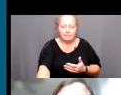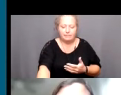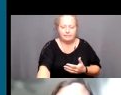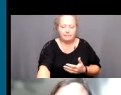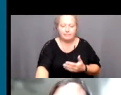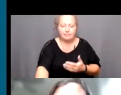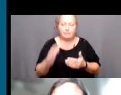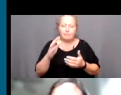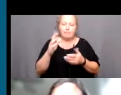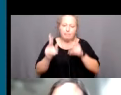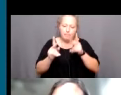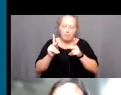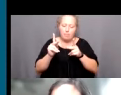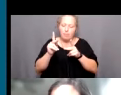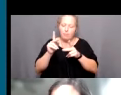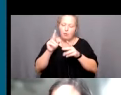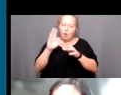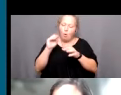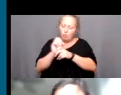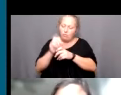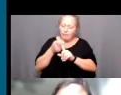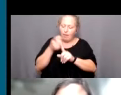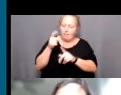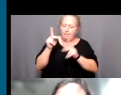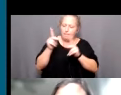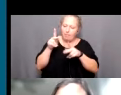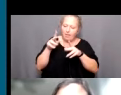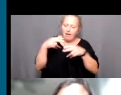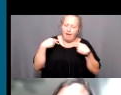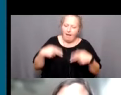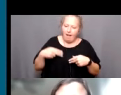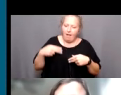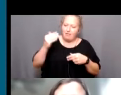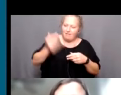public health for having me here today for some opening sort of framing